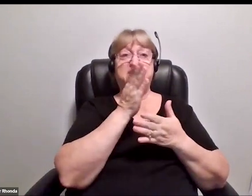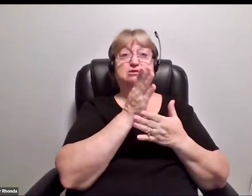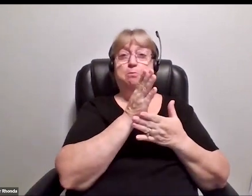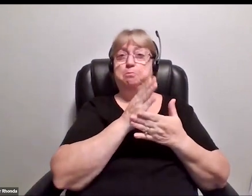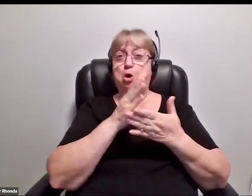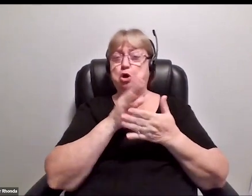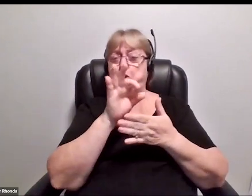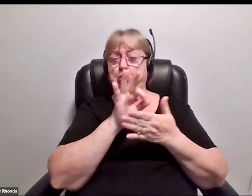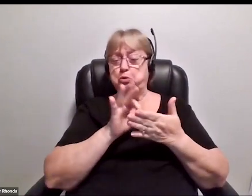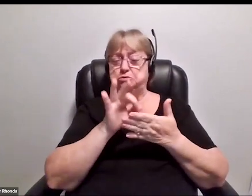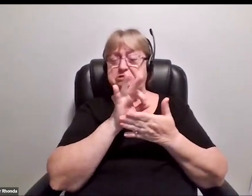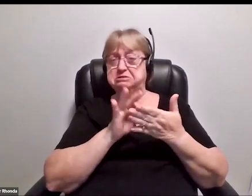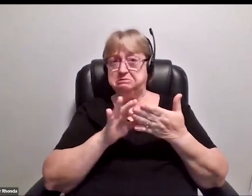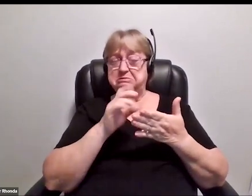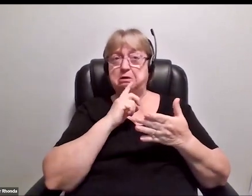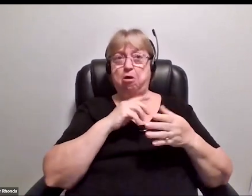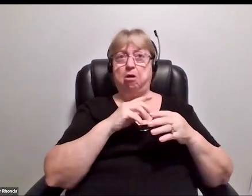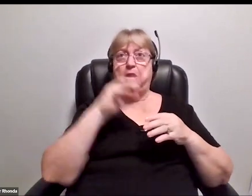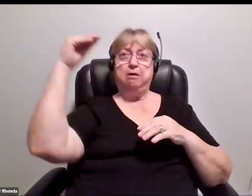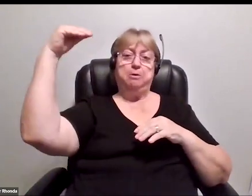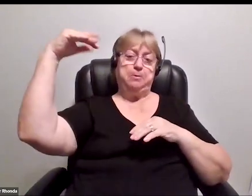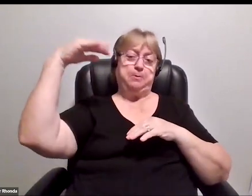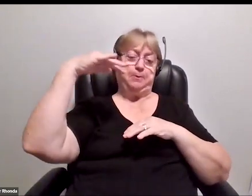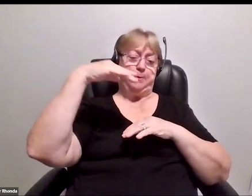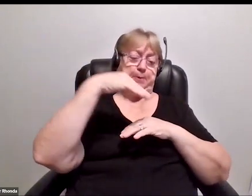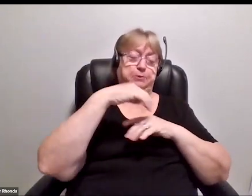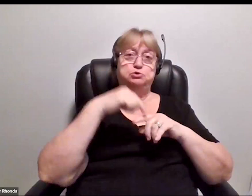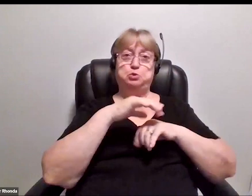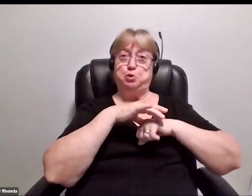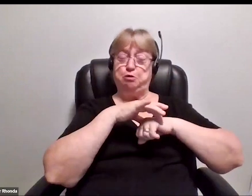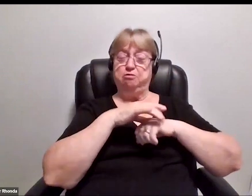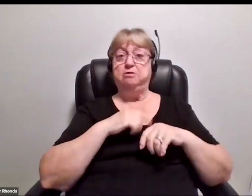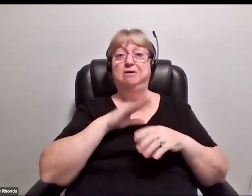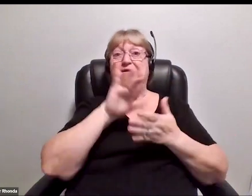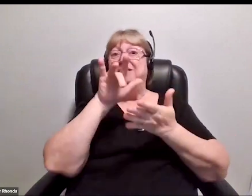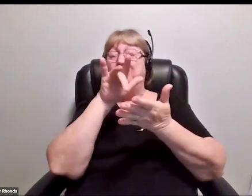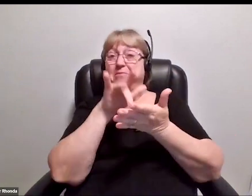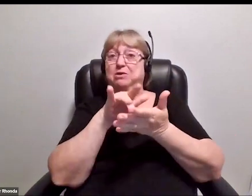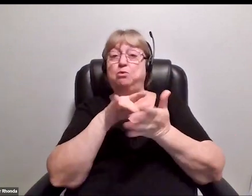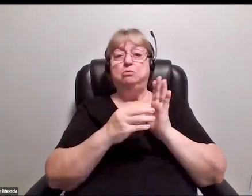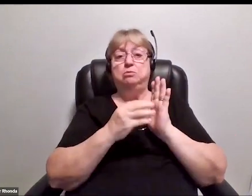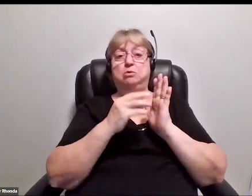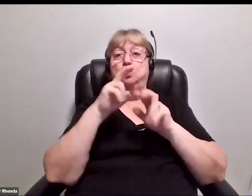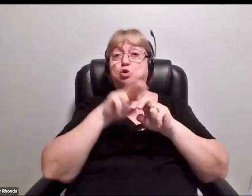are directed towards the earth. The middle image shows the students sitting at the table